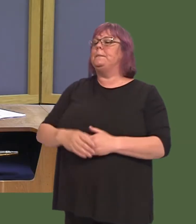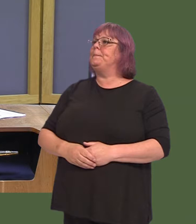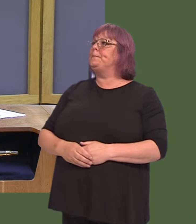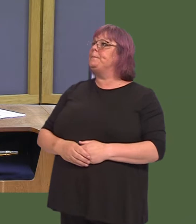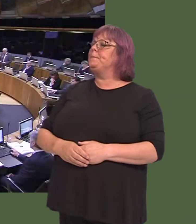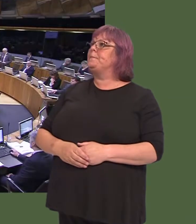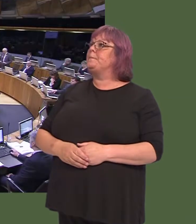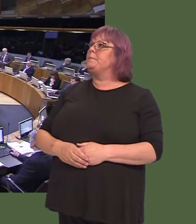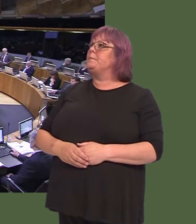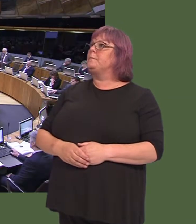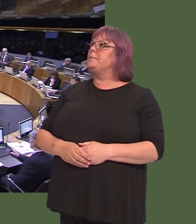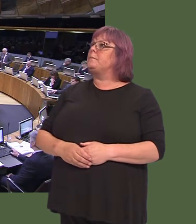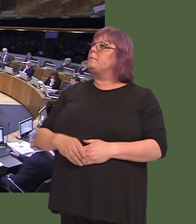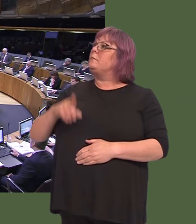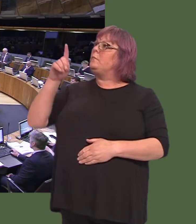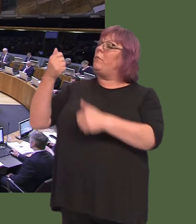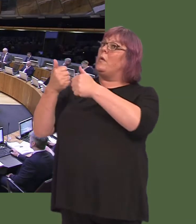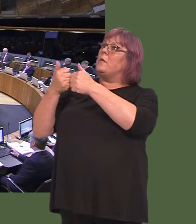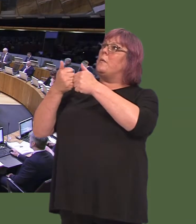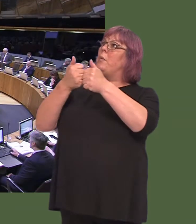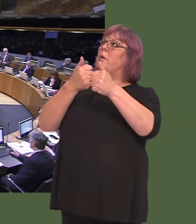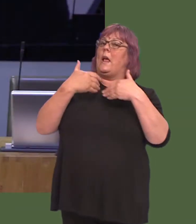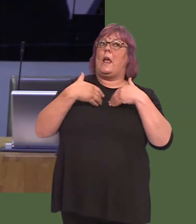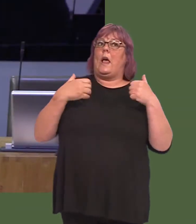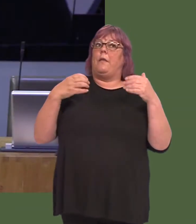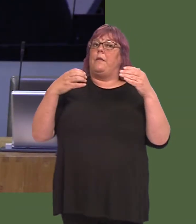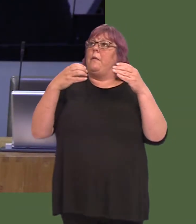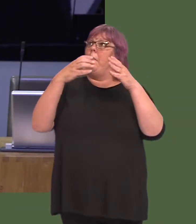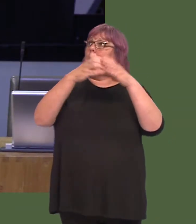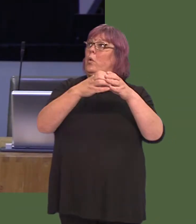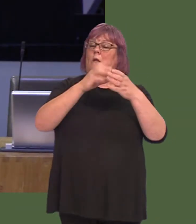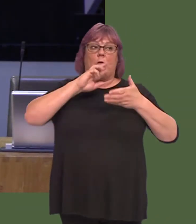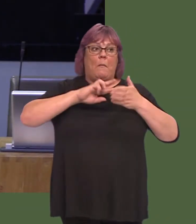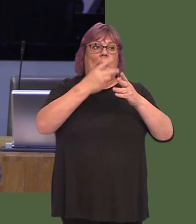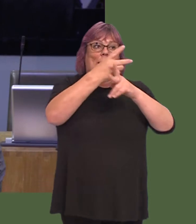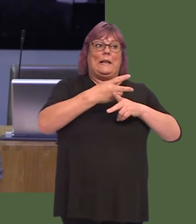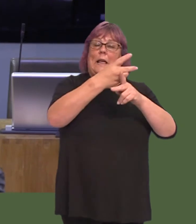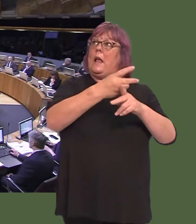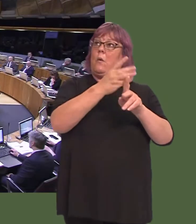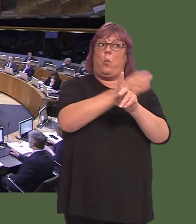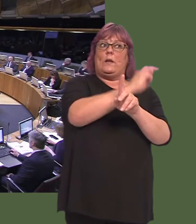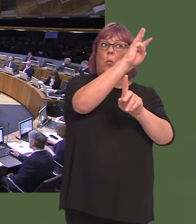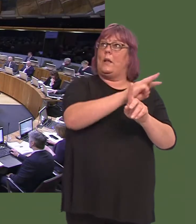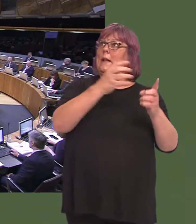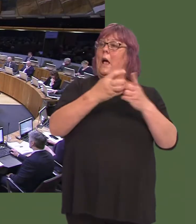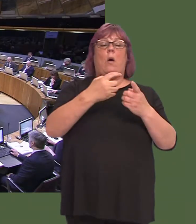How does the Welsh Government assist health boards in the planning of healthcare in Mid and West Wales? OAQ52383 Carwyn Jones AM: The 'NHS Wales Planning Framework